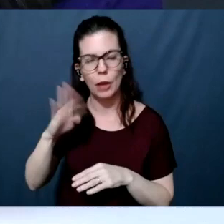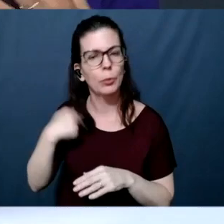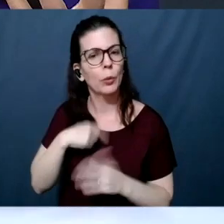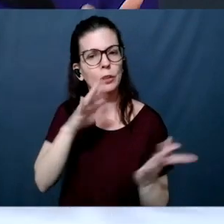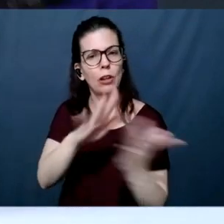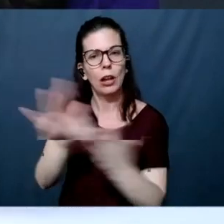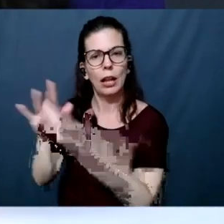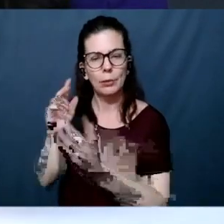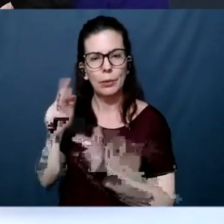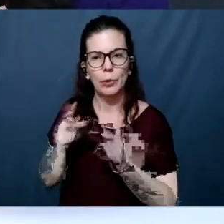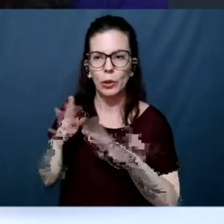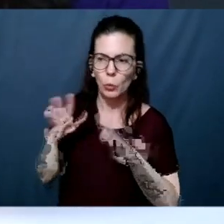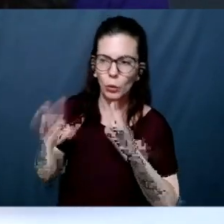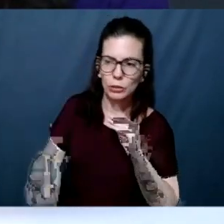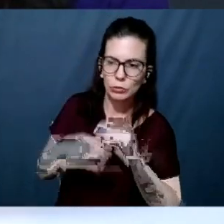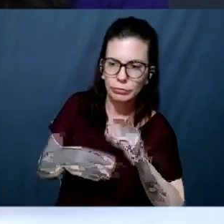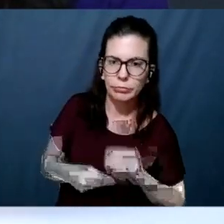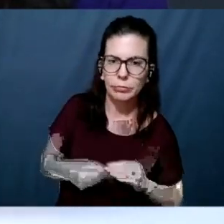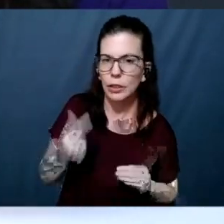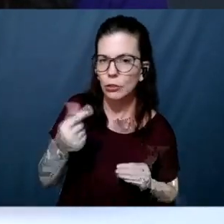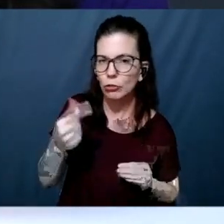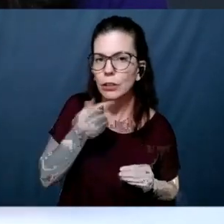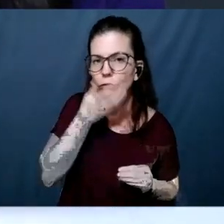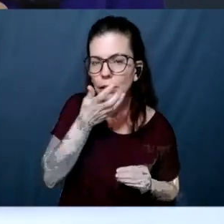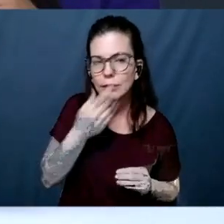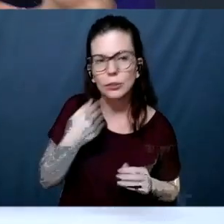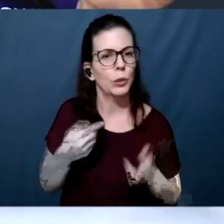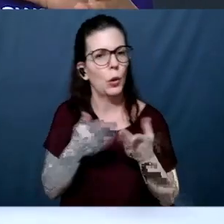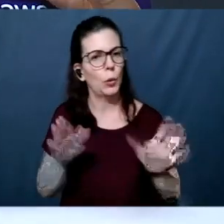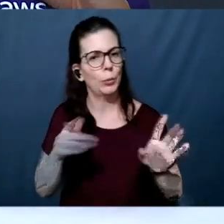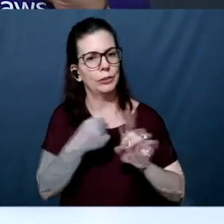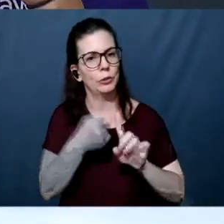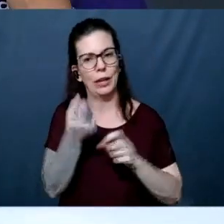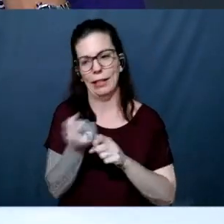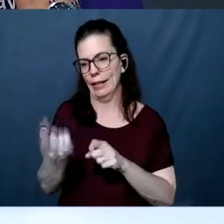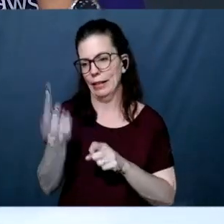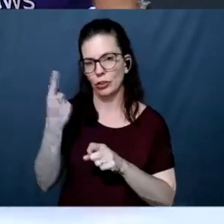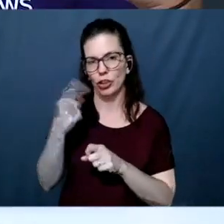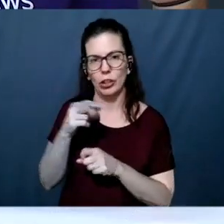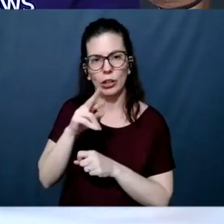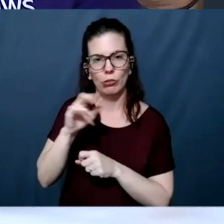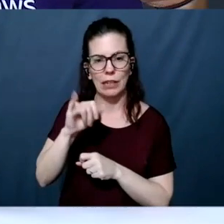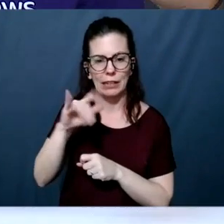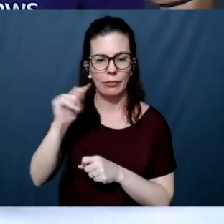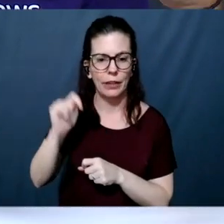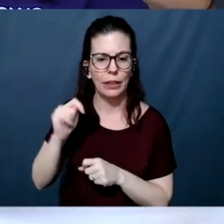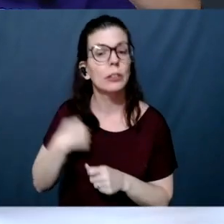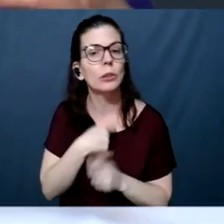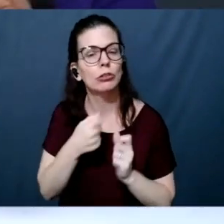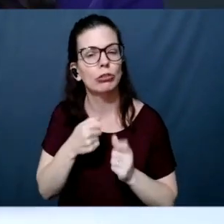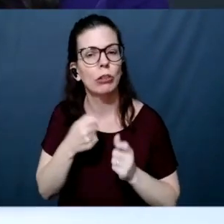We open-sourced it last year at re:Invent. So we are trying to get traction on that manner.